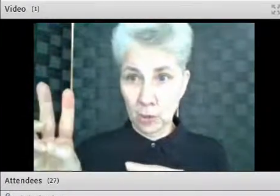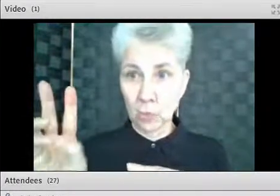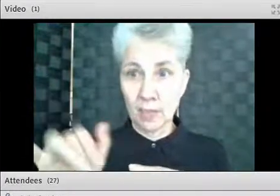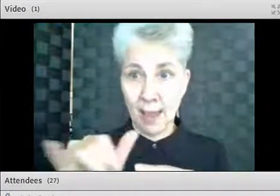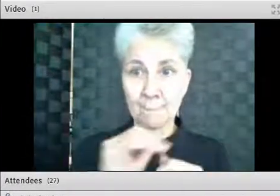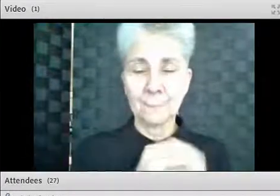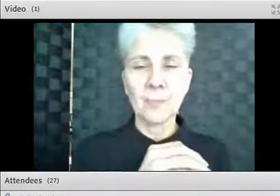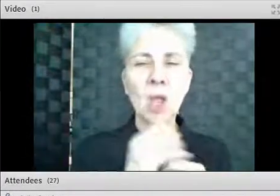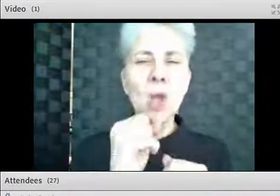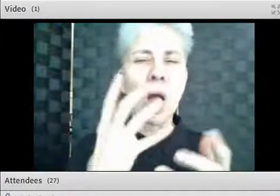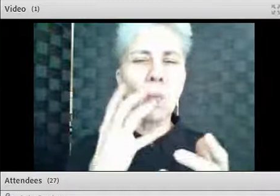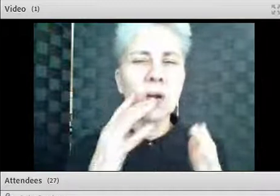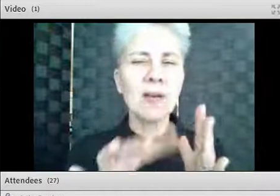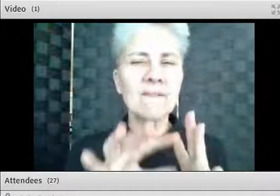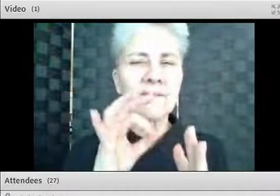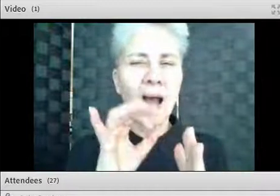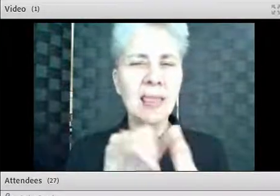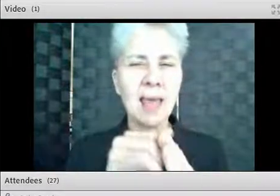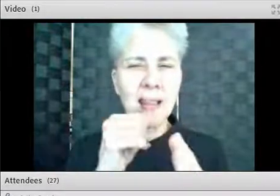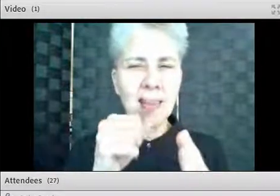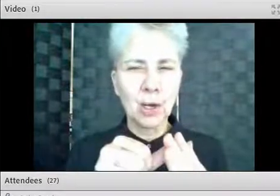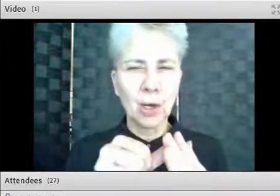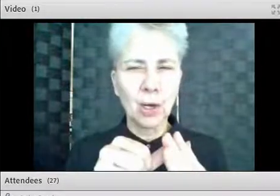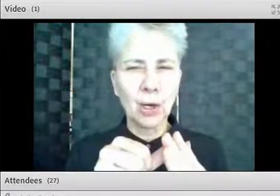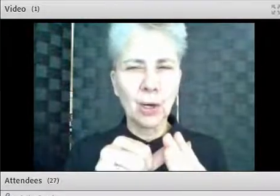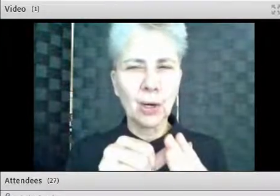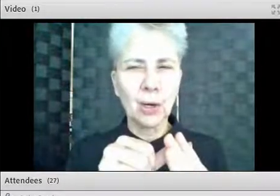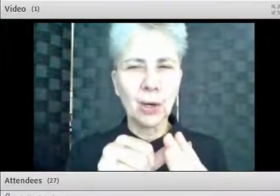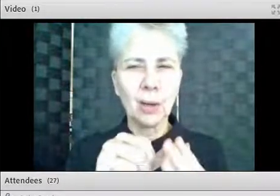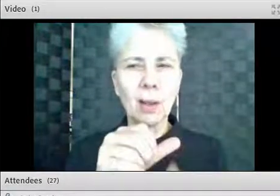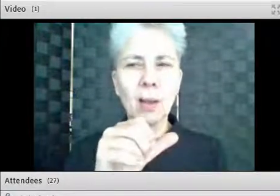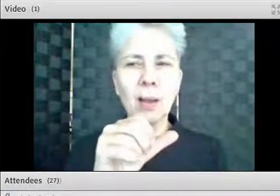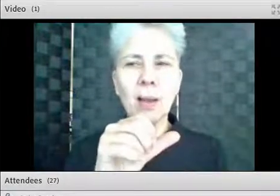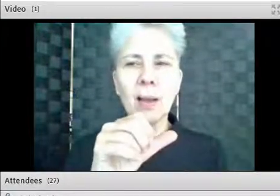so I want to find that letter in line two kind of